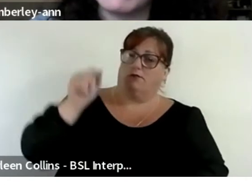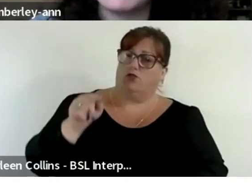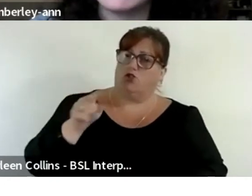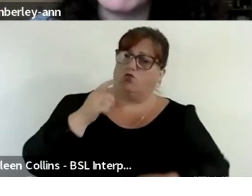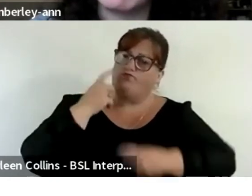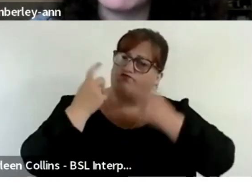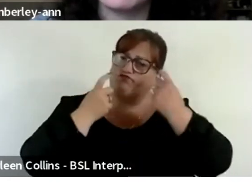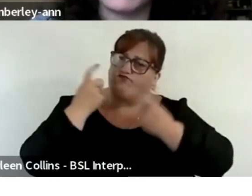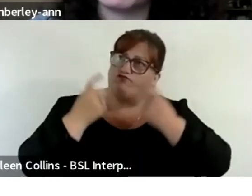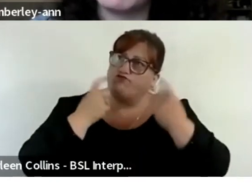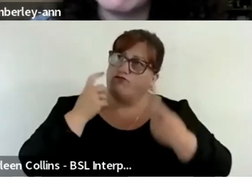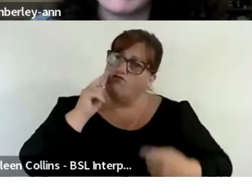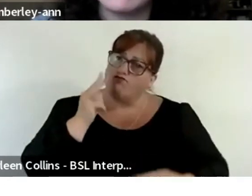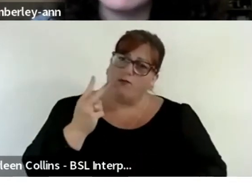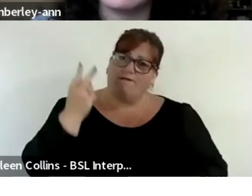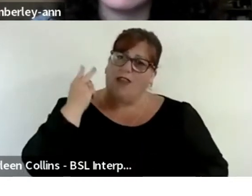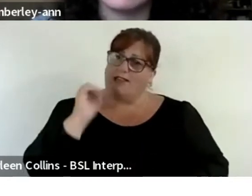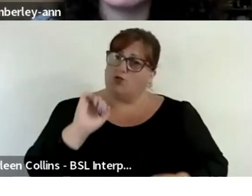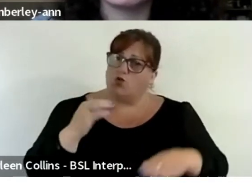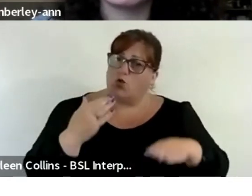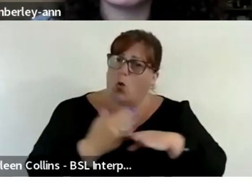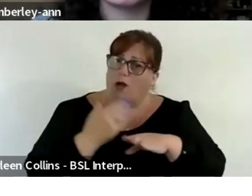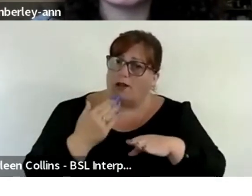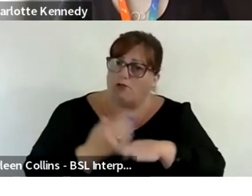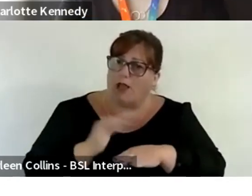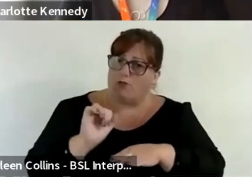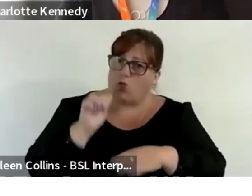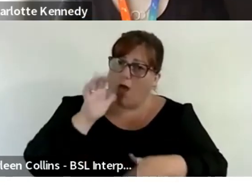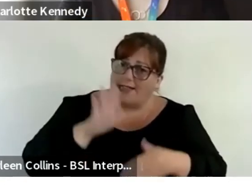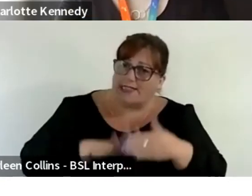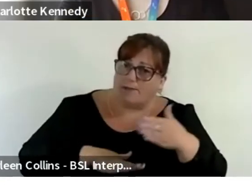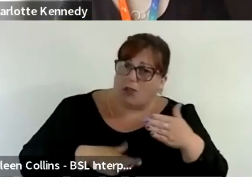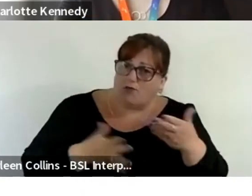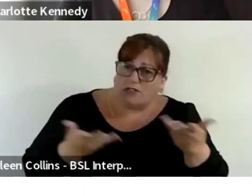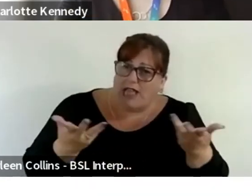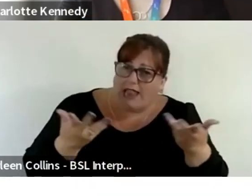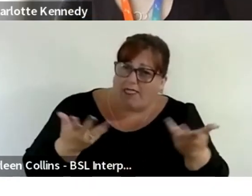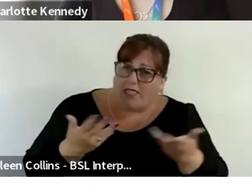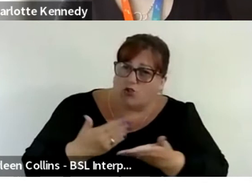you may have experienced or how you navigated that - diagnosed